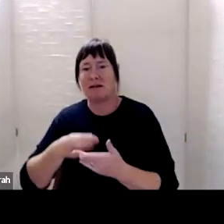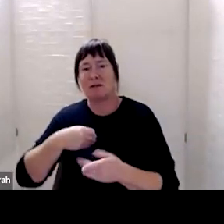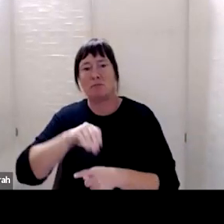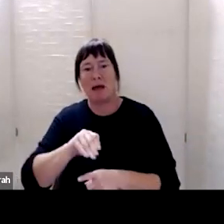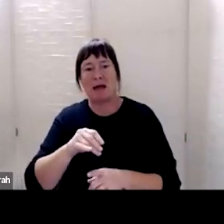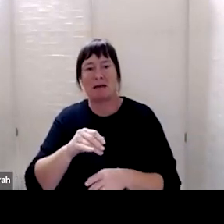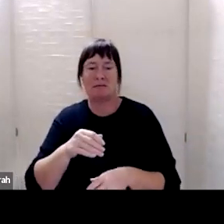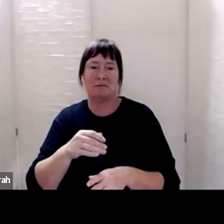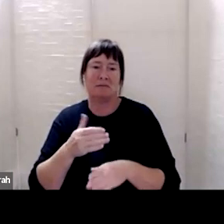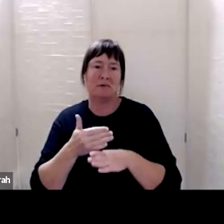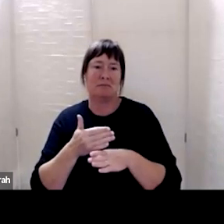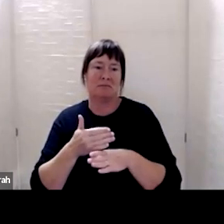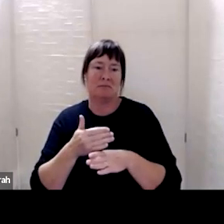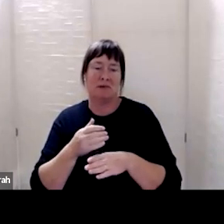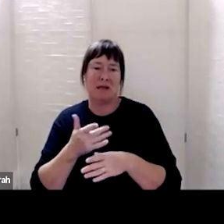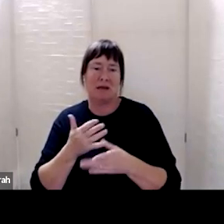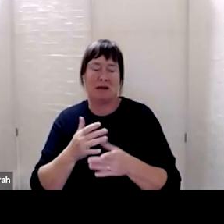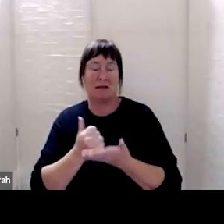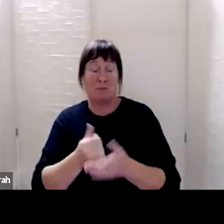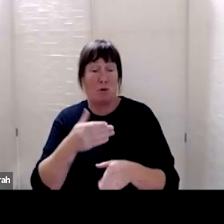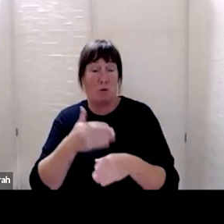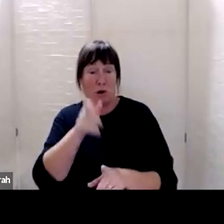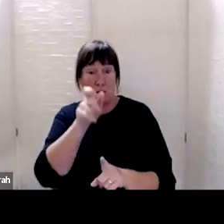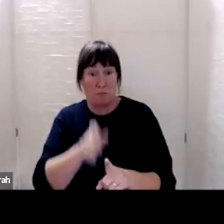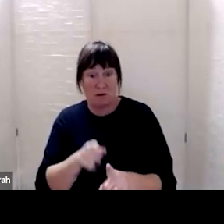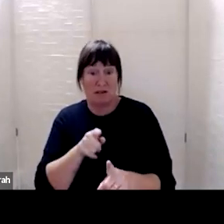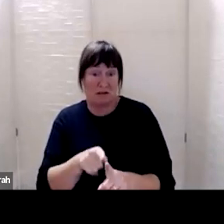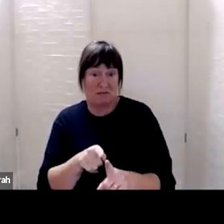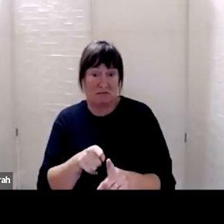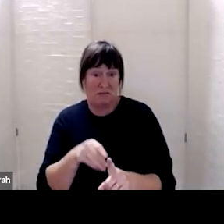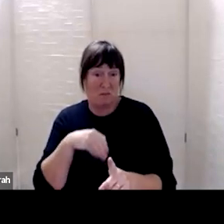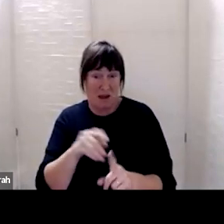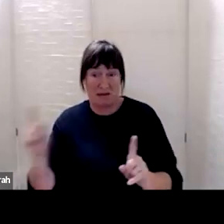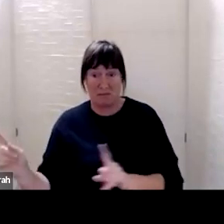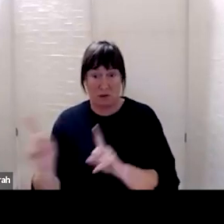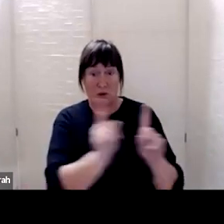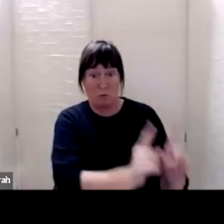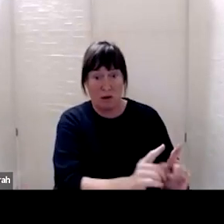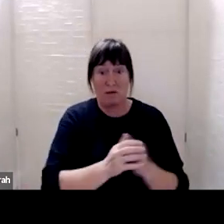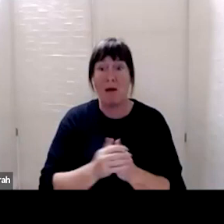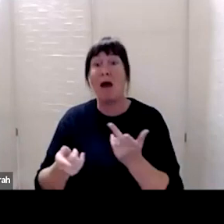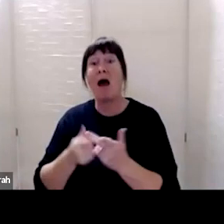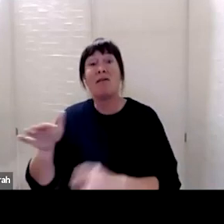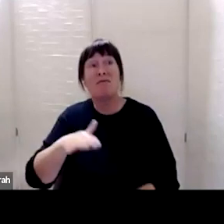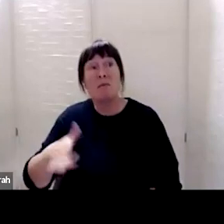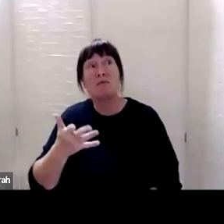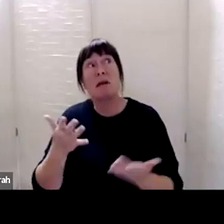But you know, other people have used it for swimming passes for the swimming pool, things like that have come up as well.